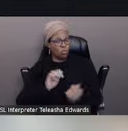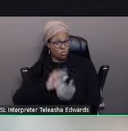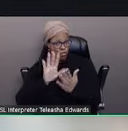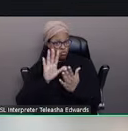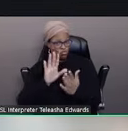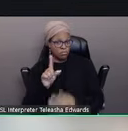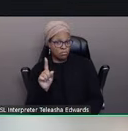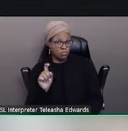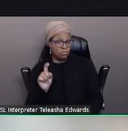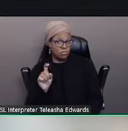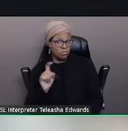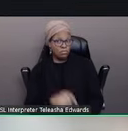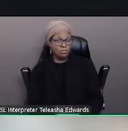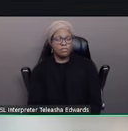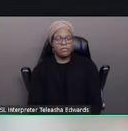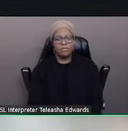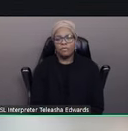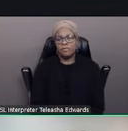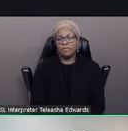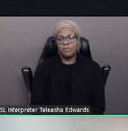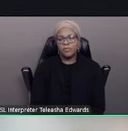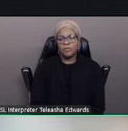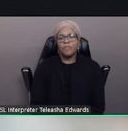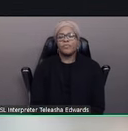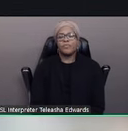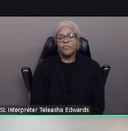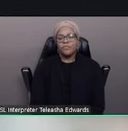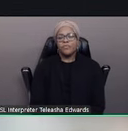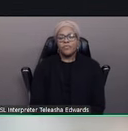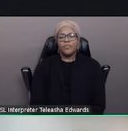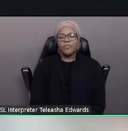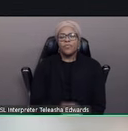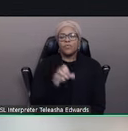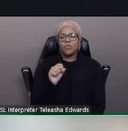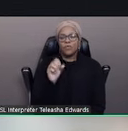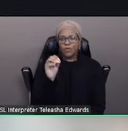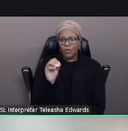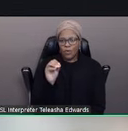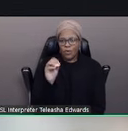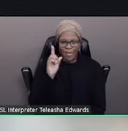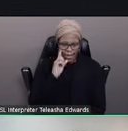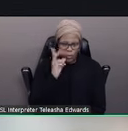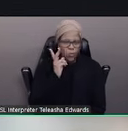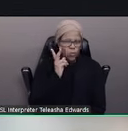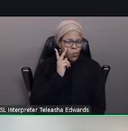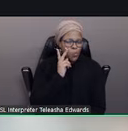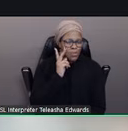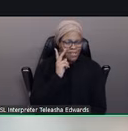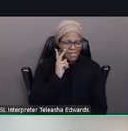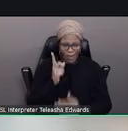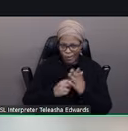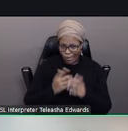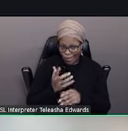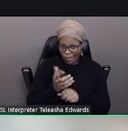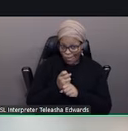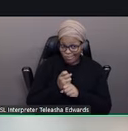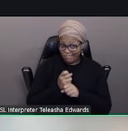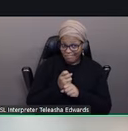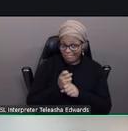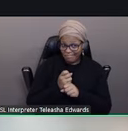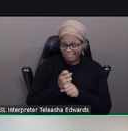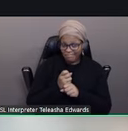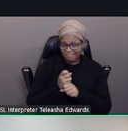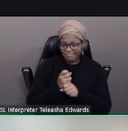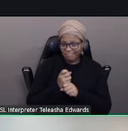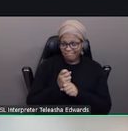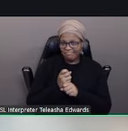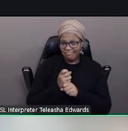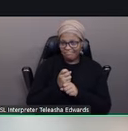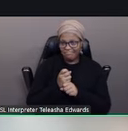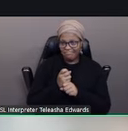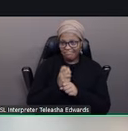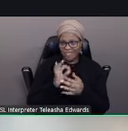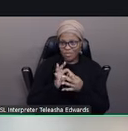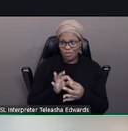So, um I think that we will see what we get in terms of um responses and I think we will detail